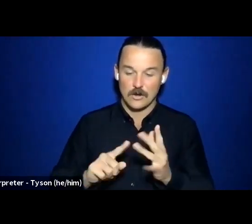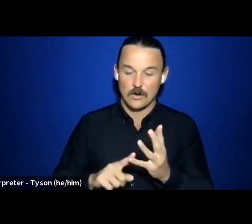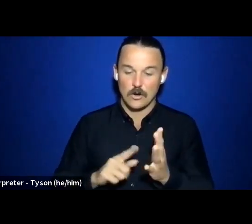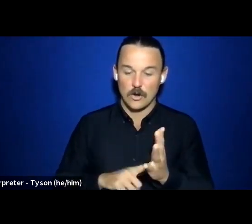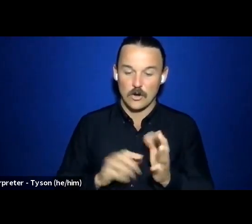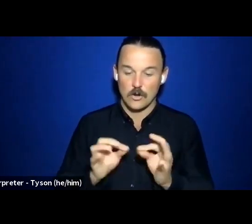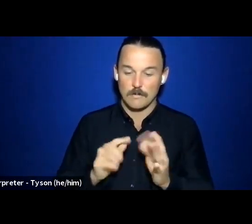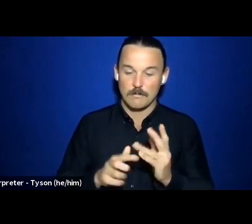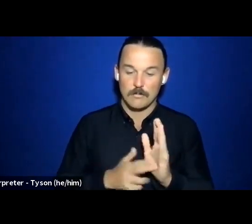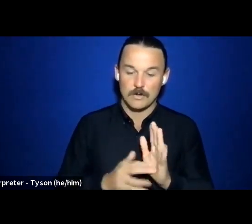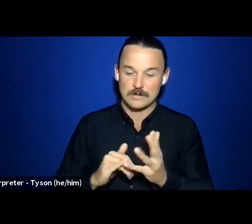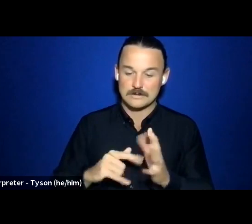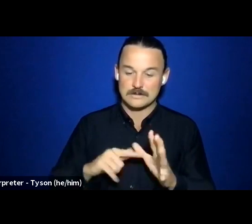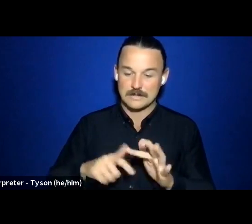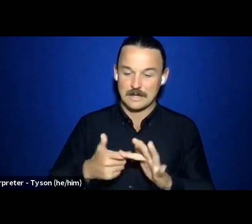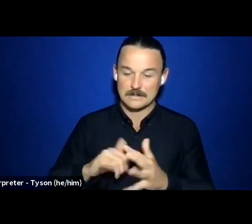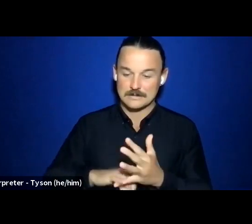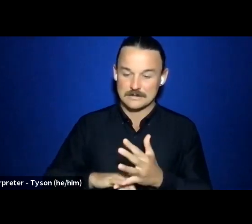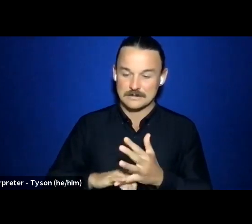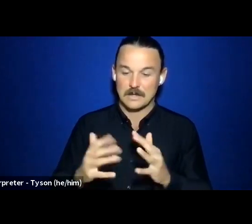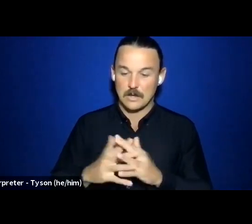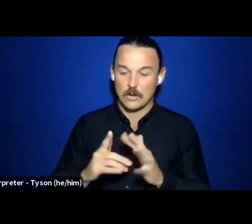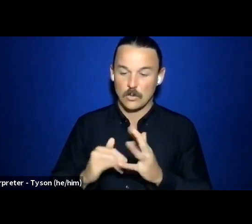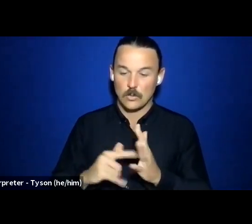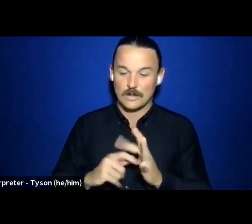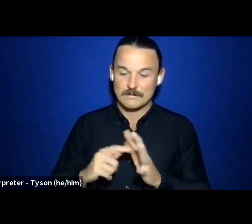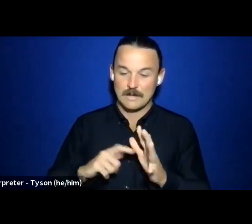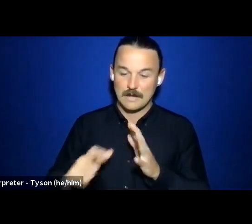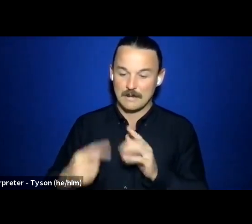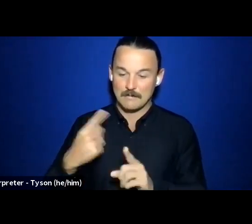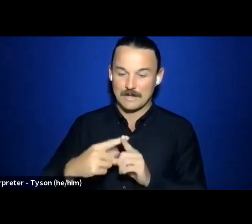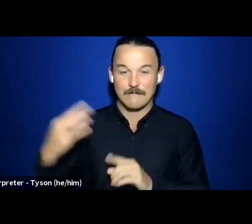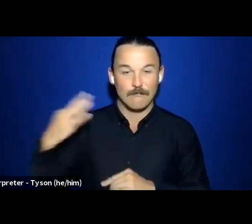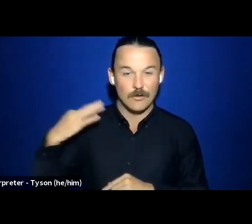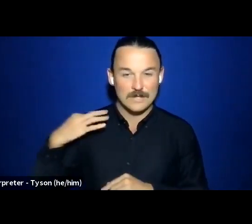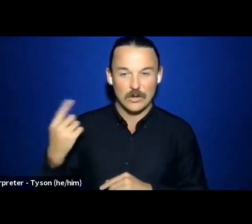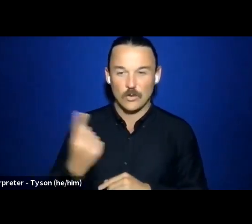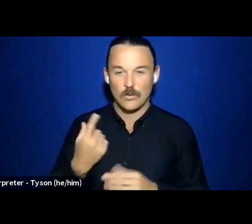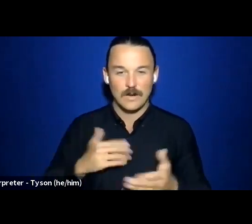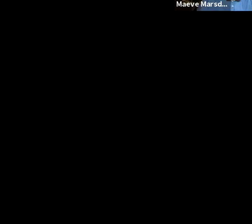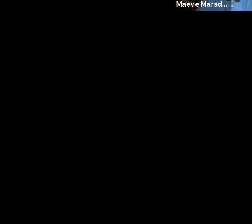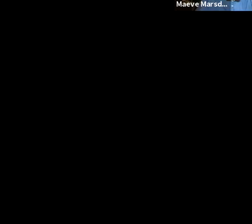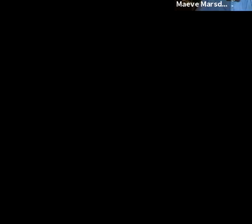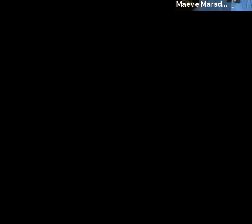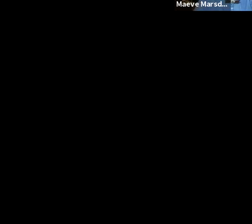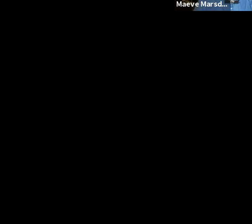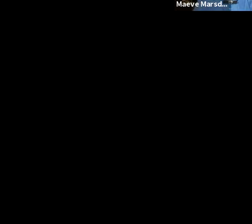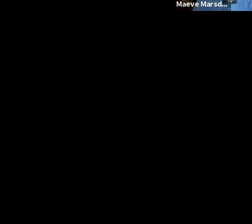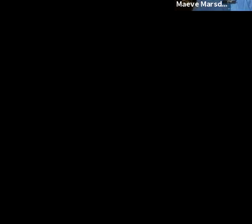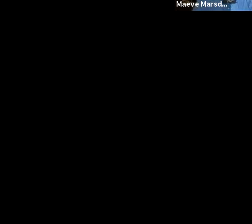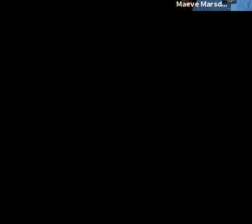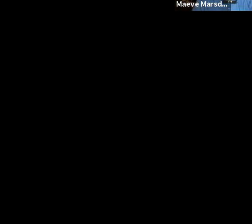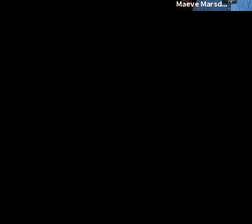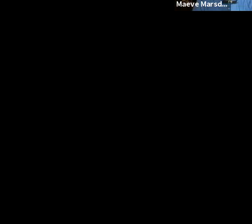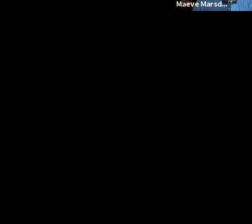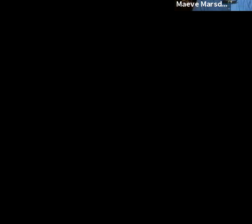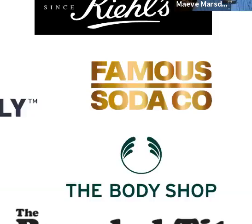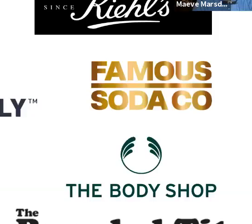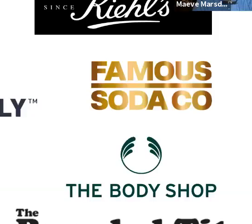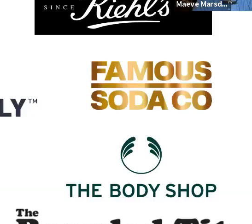Sachs and west. stpac, and to all the stpac, and to all the OSI abilities stpac, and to all the OSI abilities we put this evenings events together. All About 30 under 30 winners